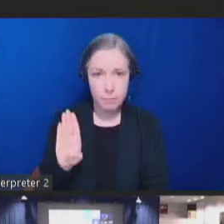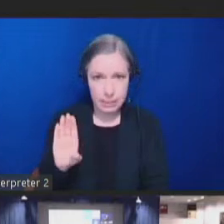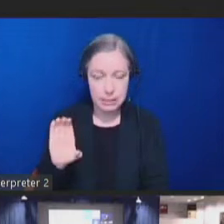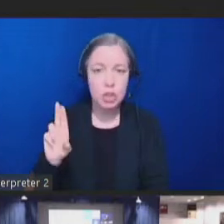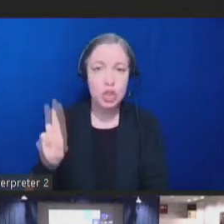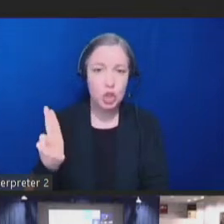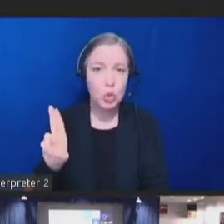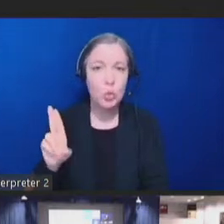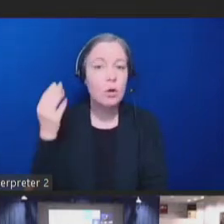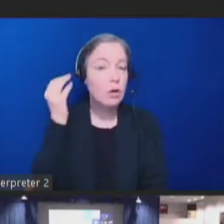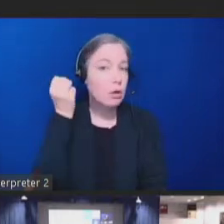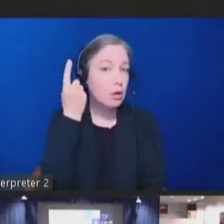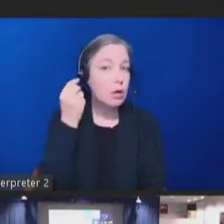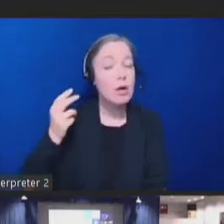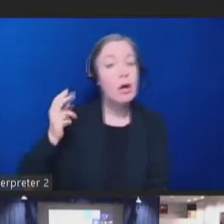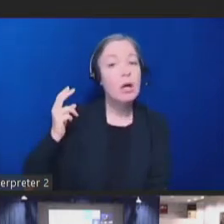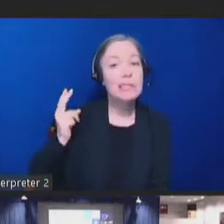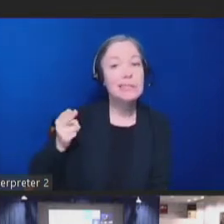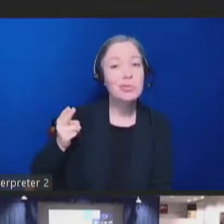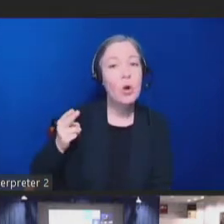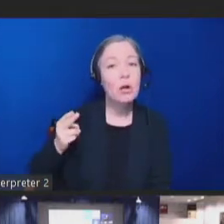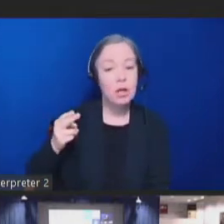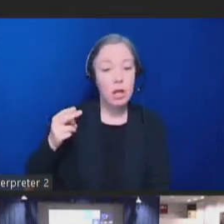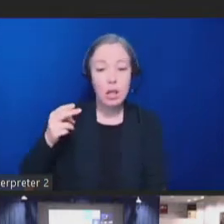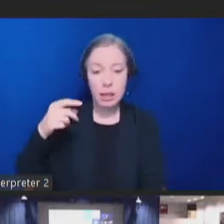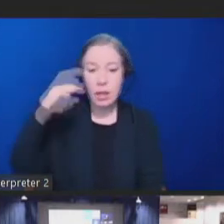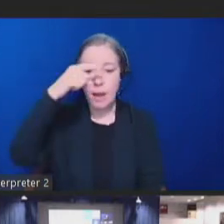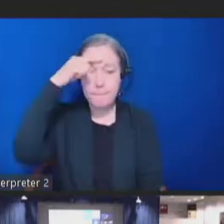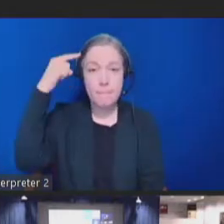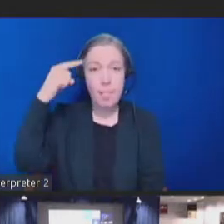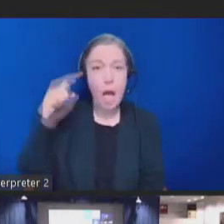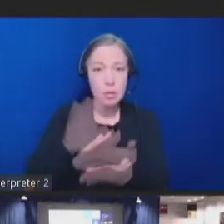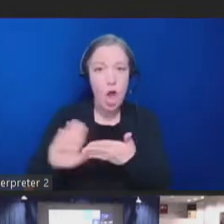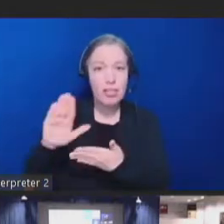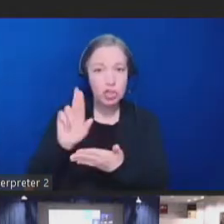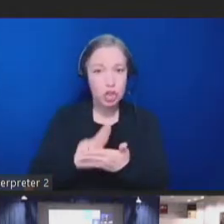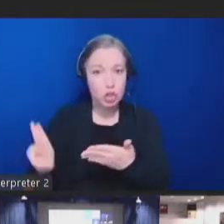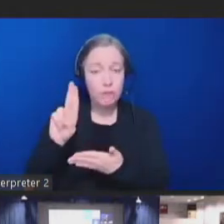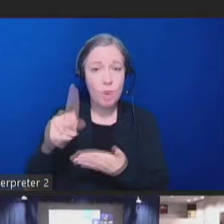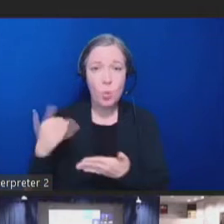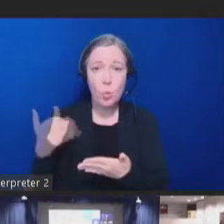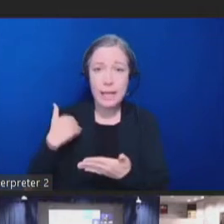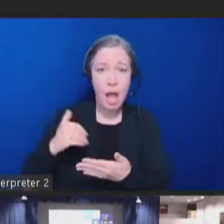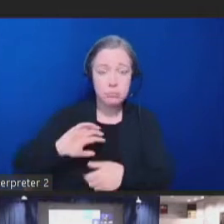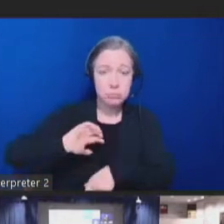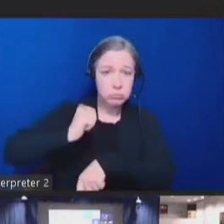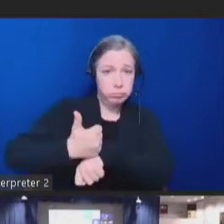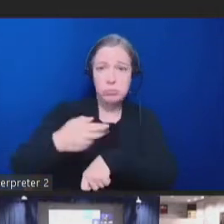university pop-up clinic tour, where we brought vaccines to these campuses and got shots in arms.